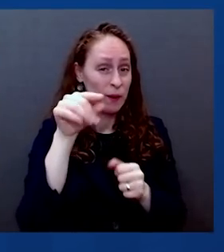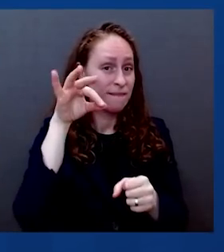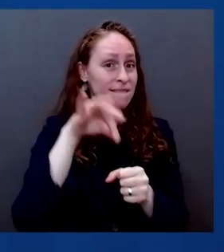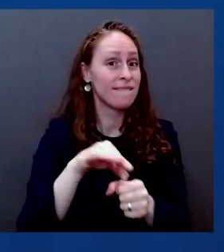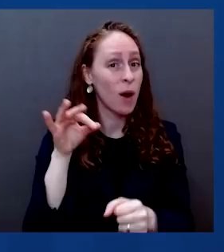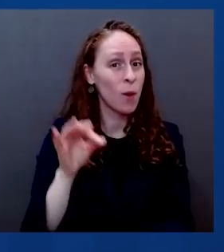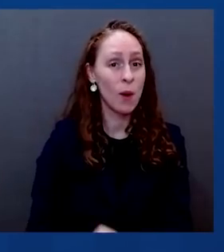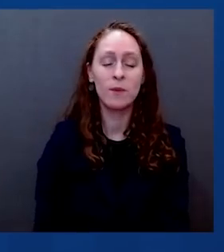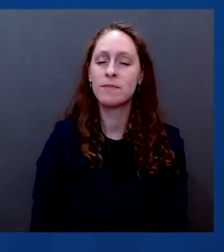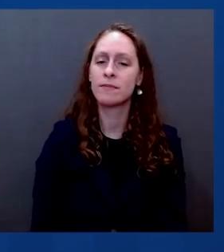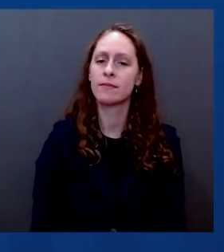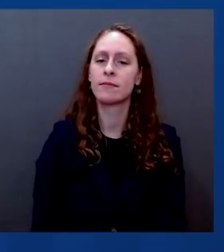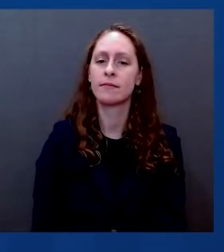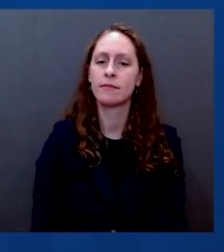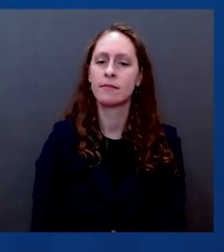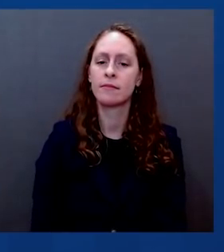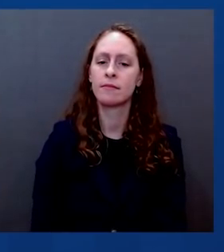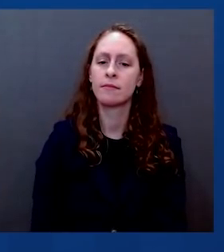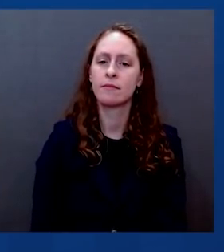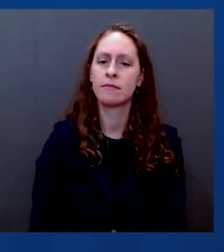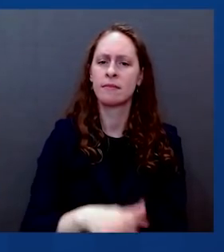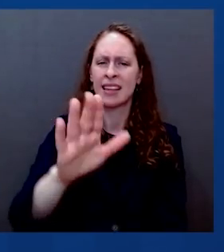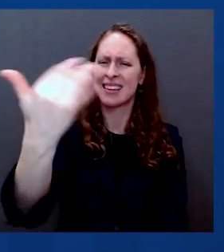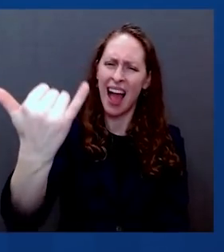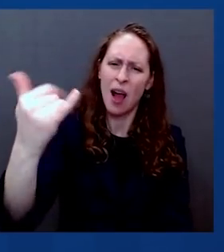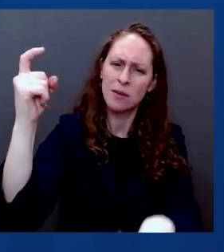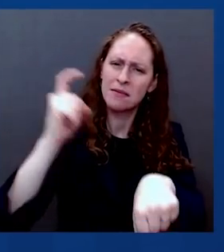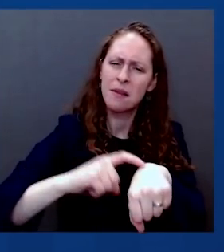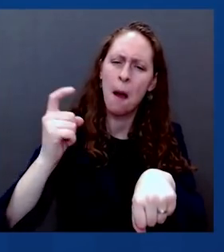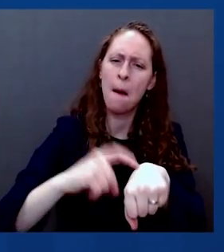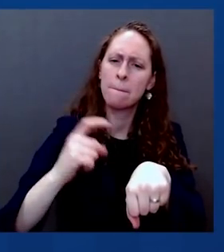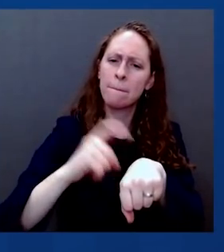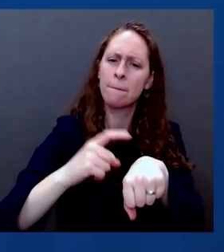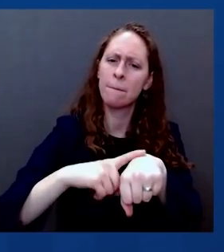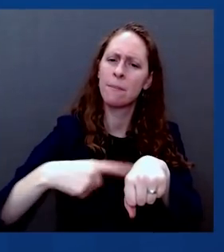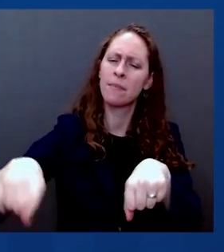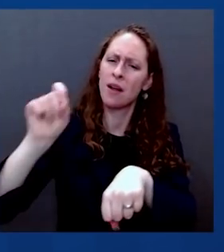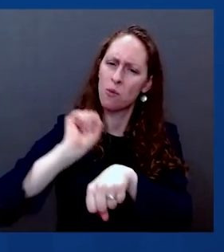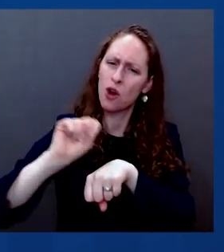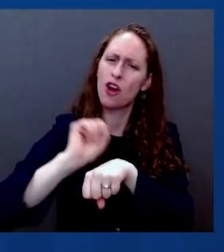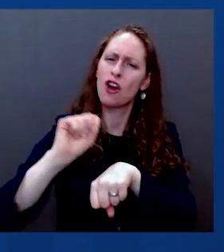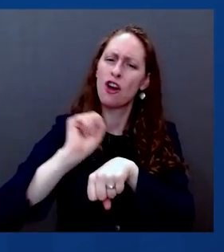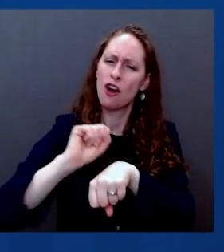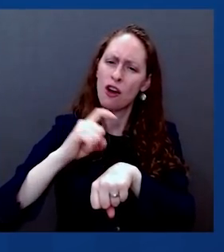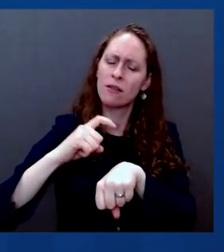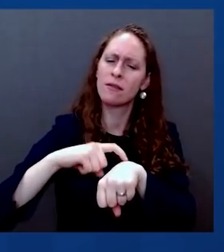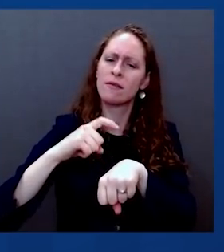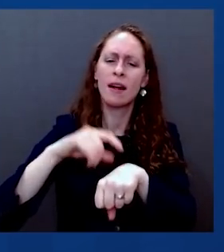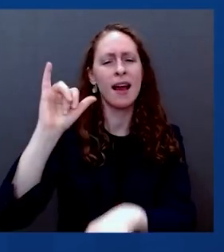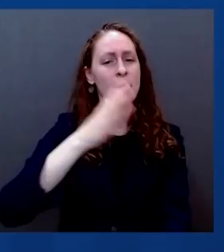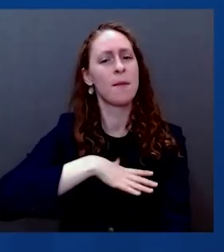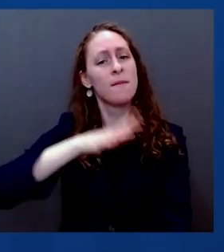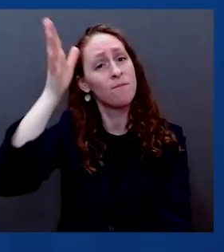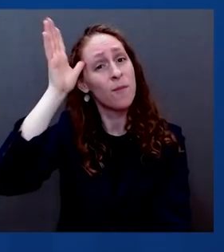As my fath- -- my grandfather Finnegan used to say every time I walked out the door in Scranton, he'd say, "Joey, keep the faith."